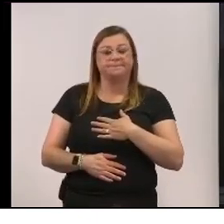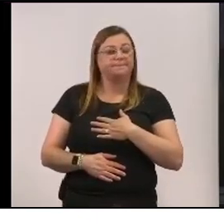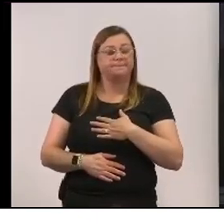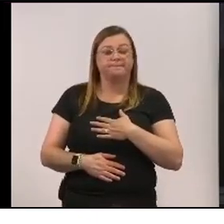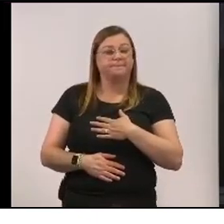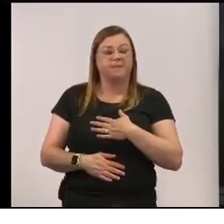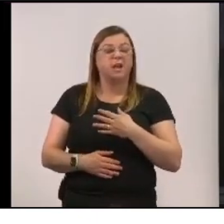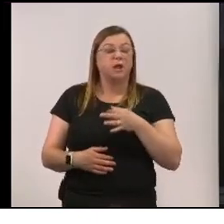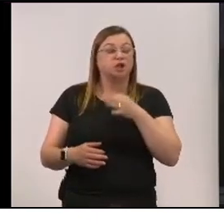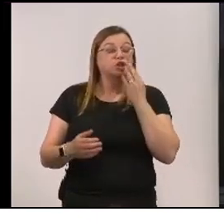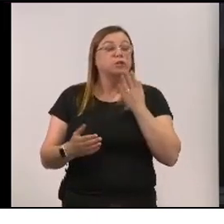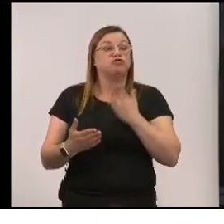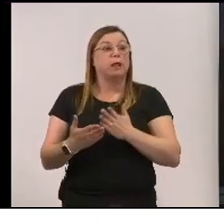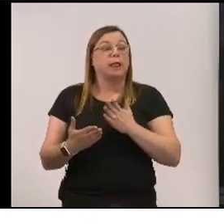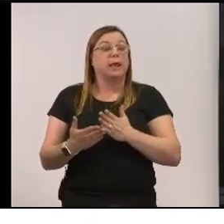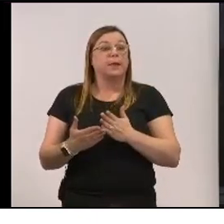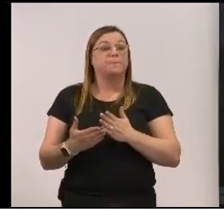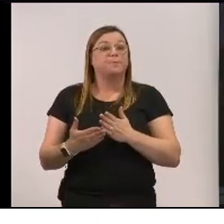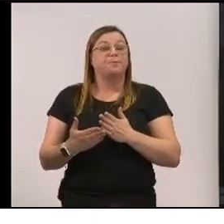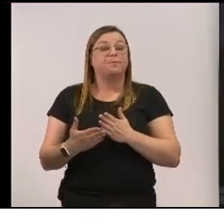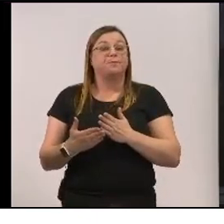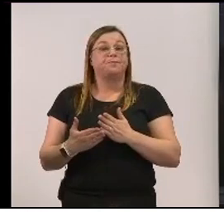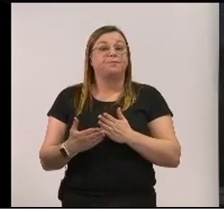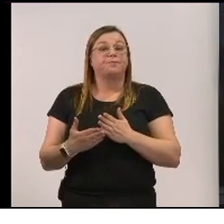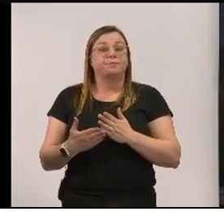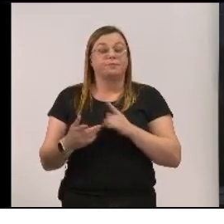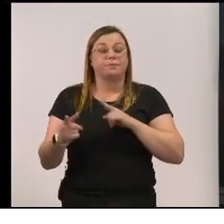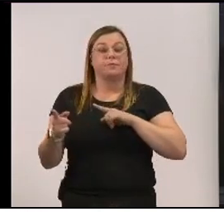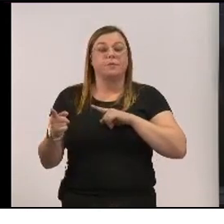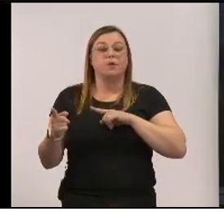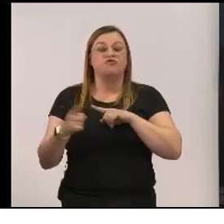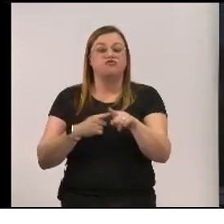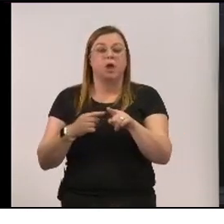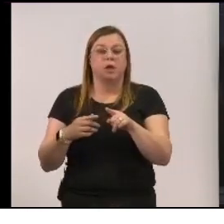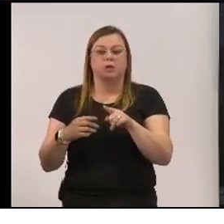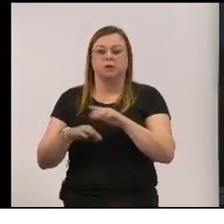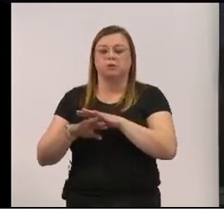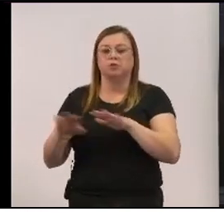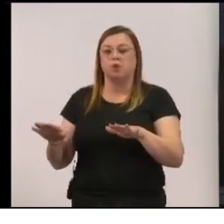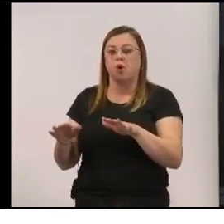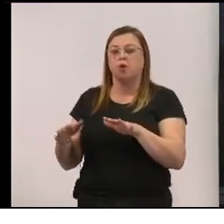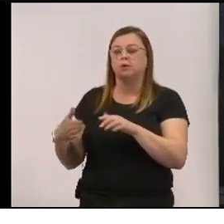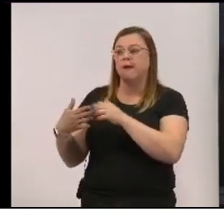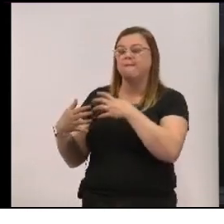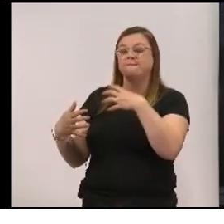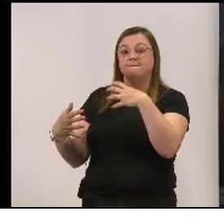It's just about trying not to lead with fear, which you know, when you start to